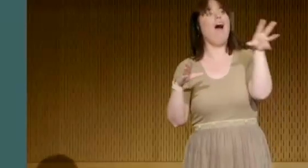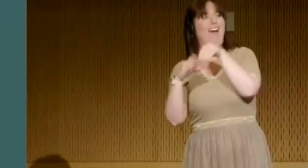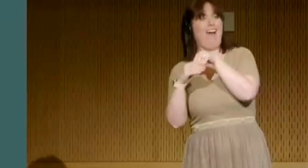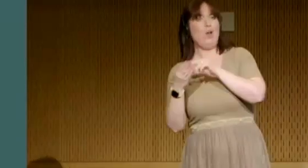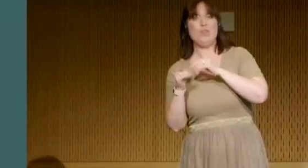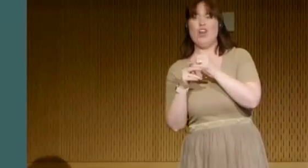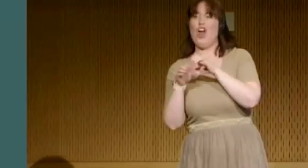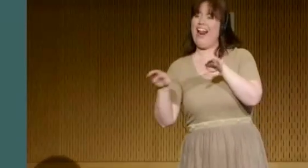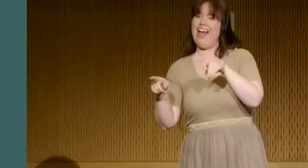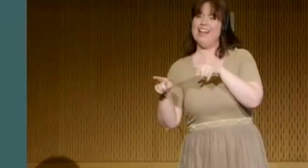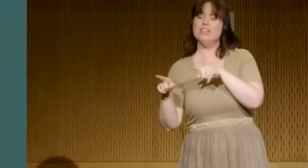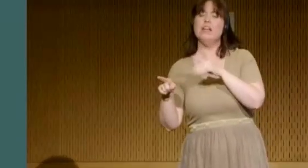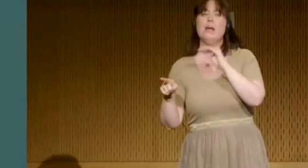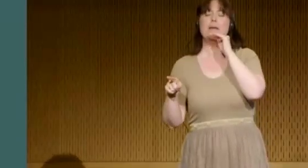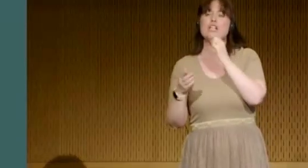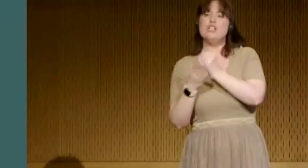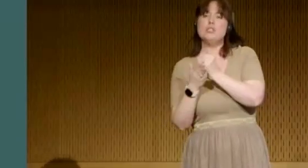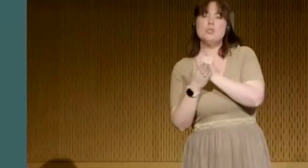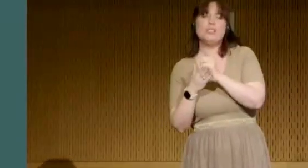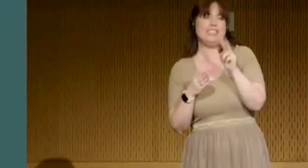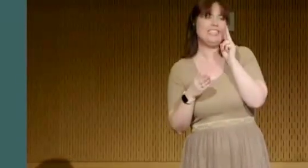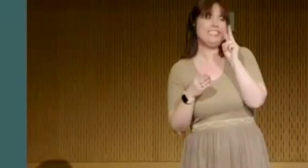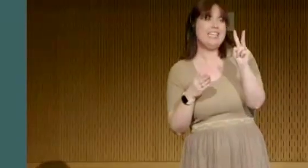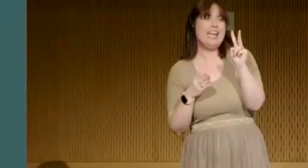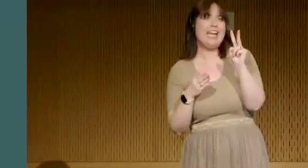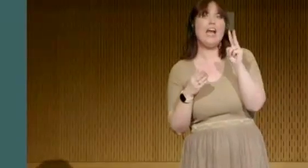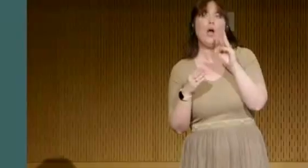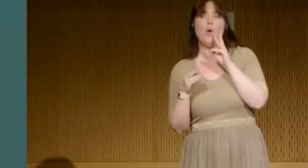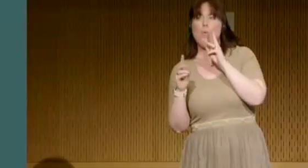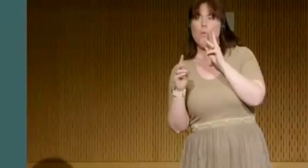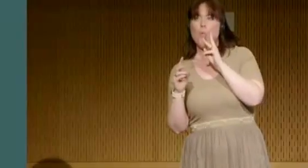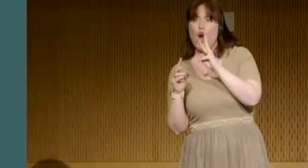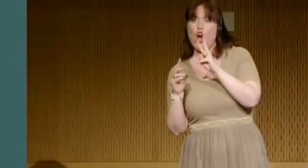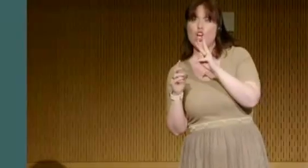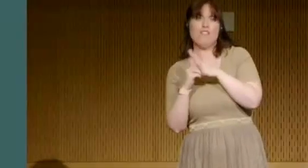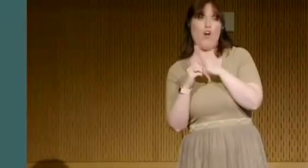students are seeing okay the terms that they're coming up against for sales and marketing for